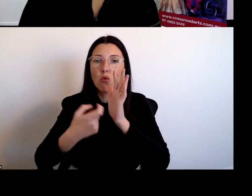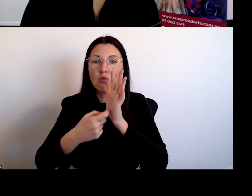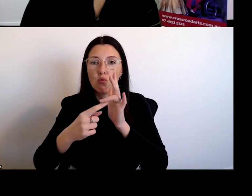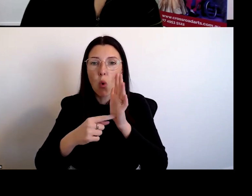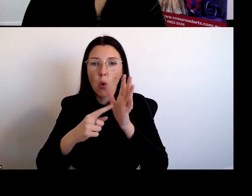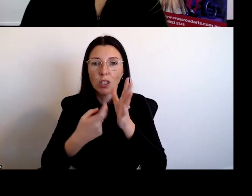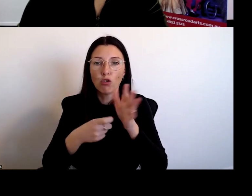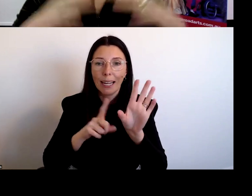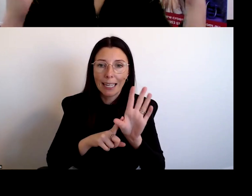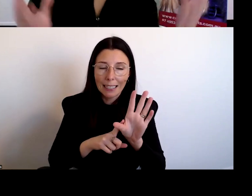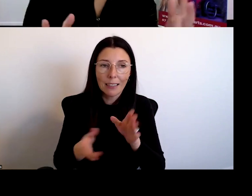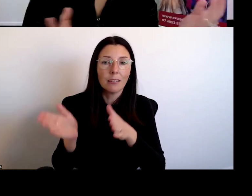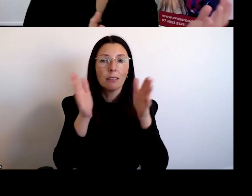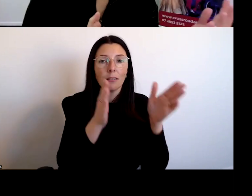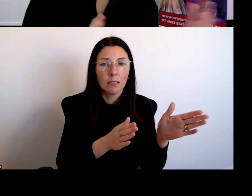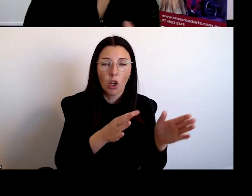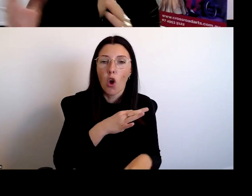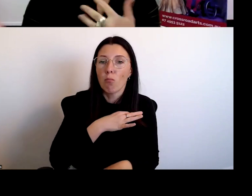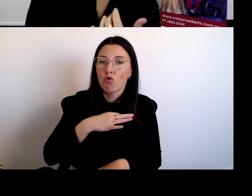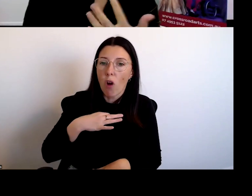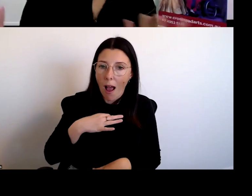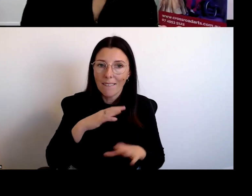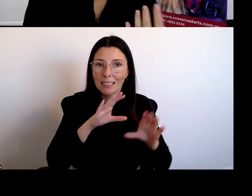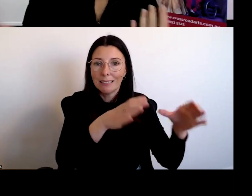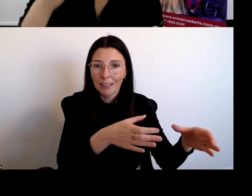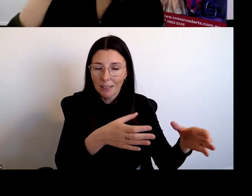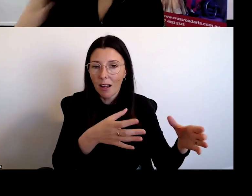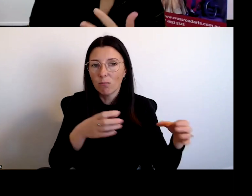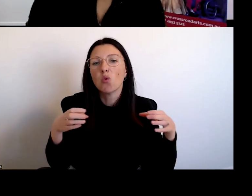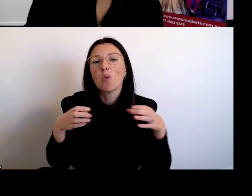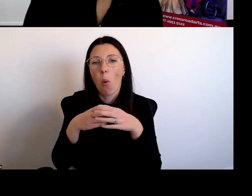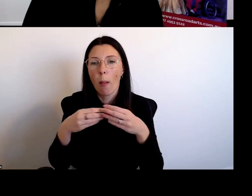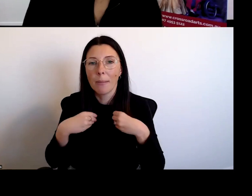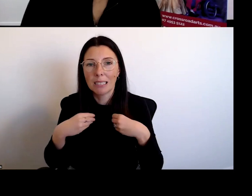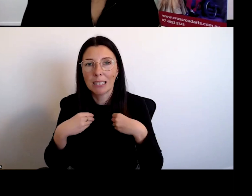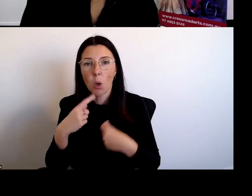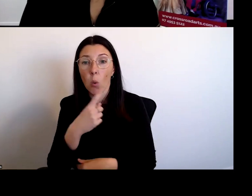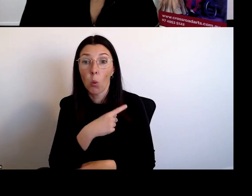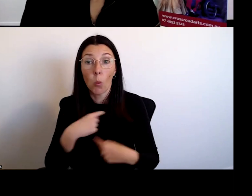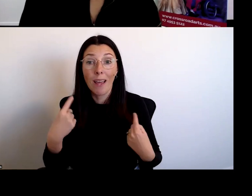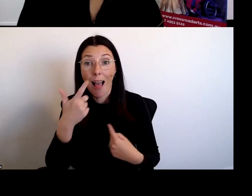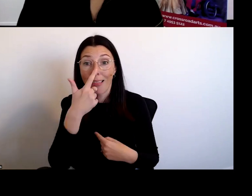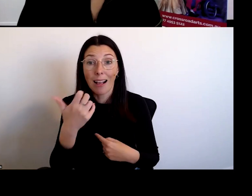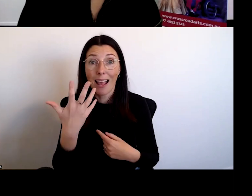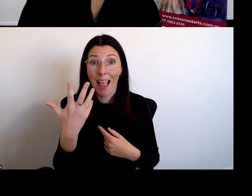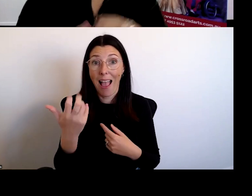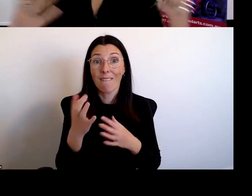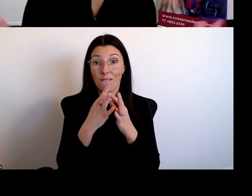private sector, small businesses, and we are fortunate to have a foundation so lots